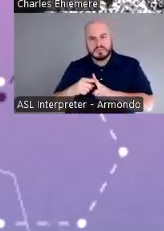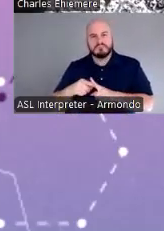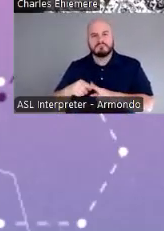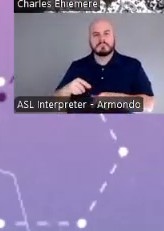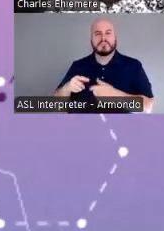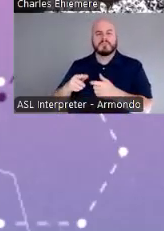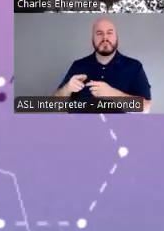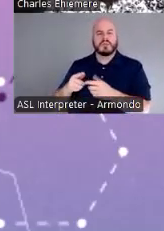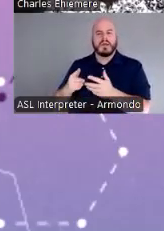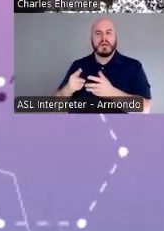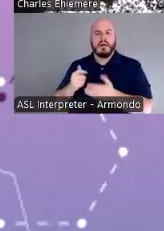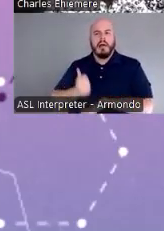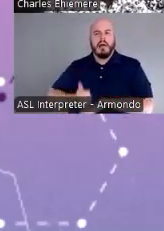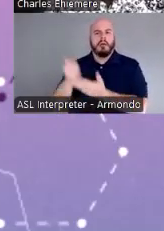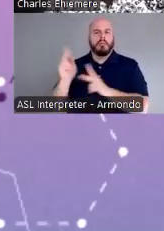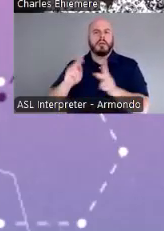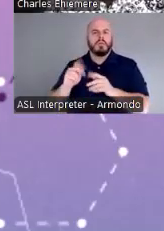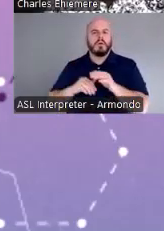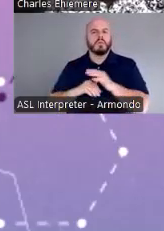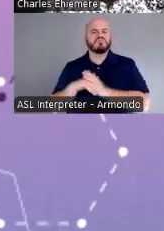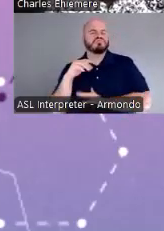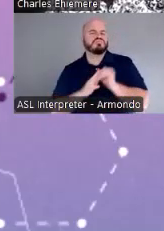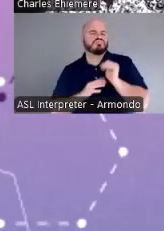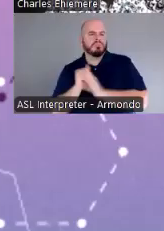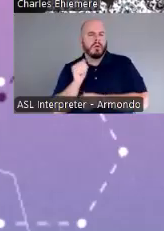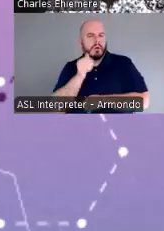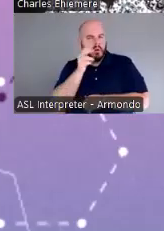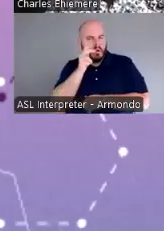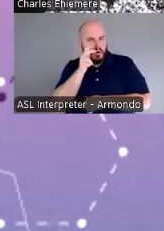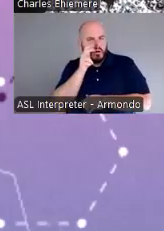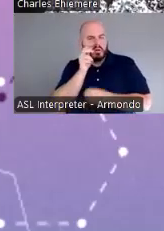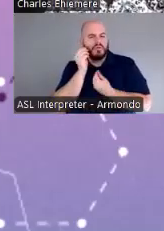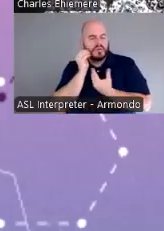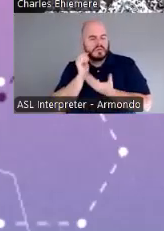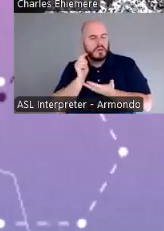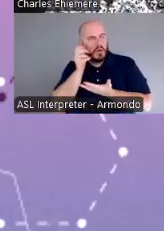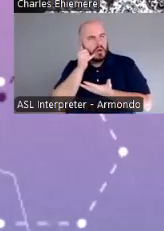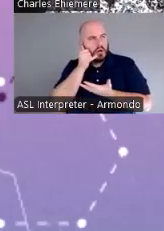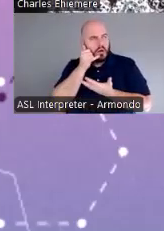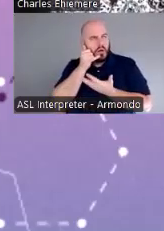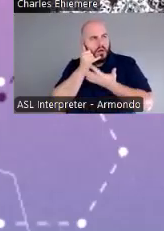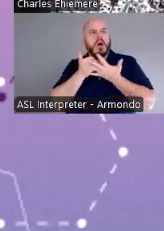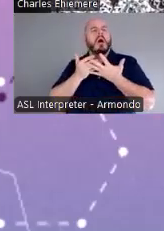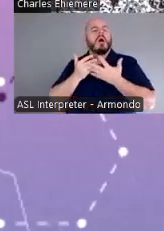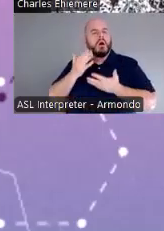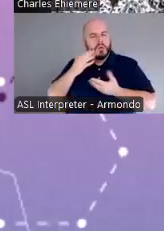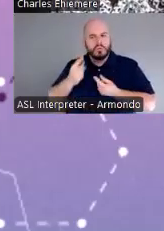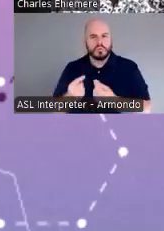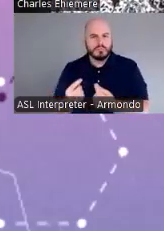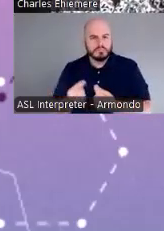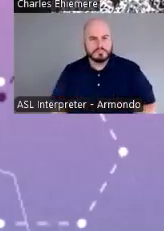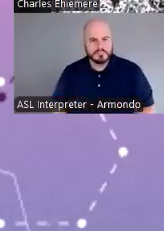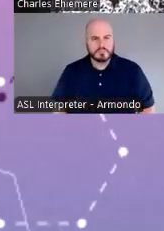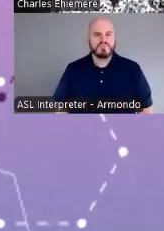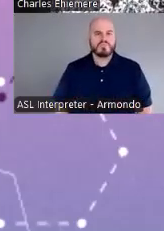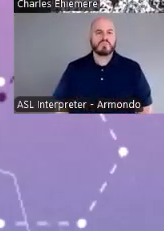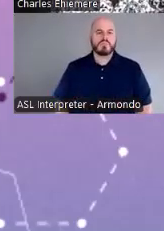So we had an extensive discussion [AUDIO OUT] a good platform for them to participate,